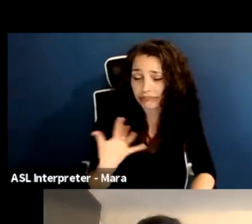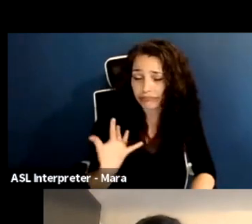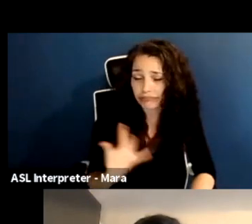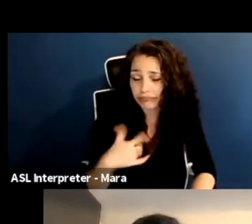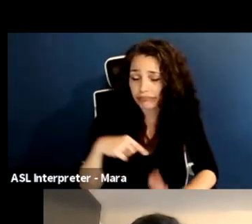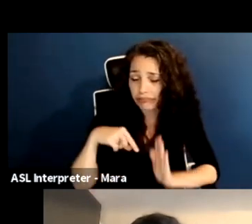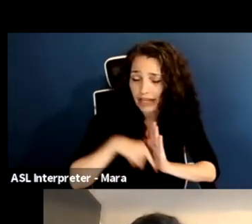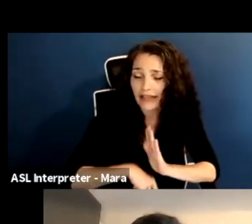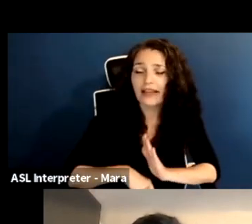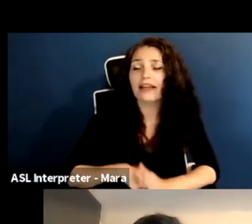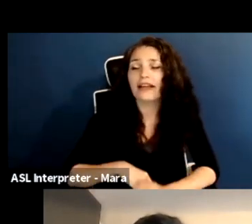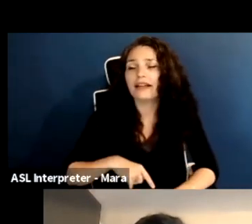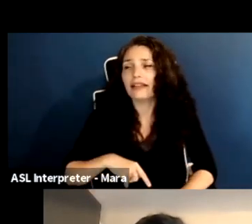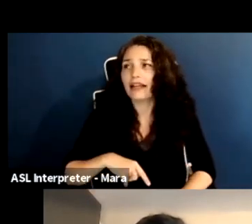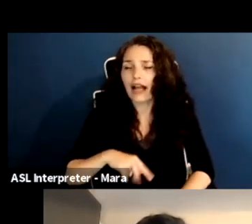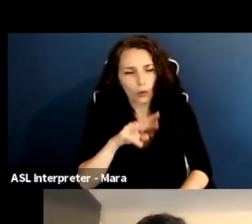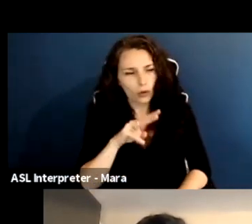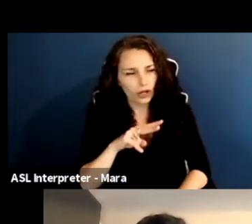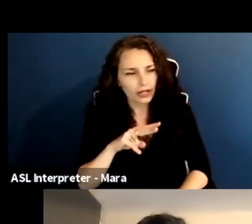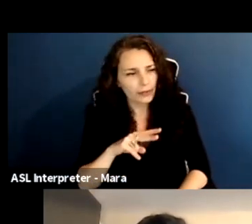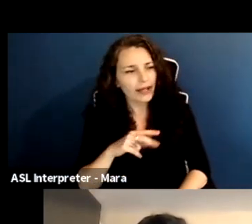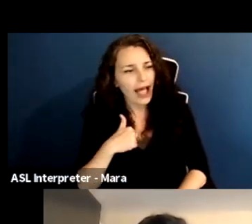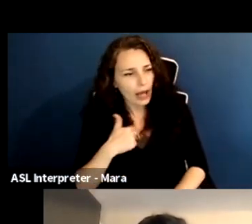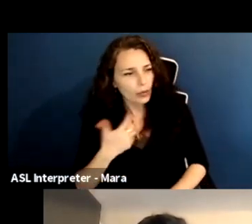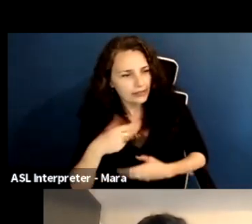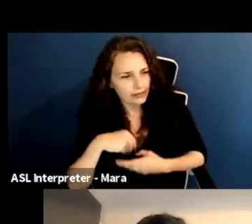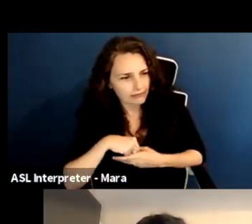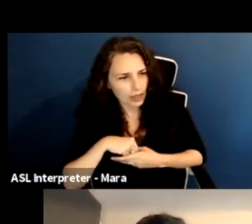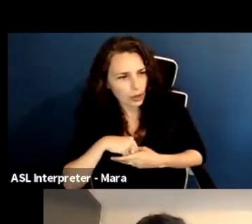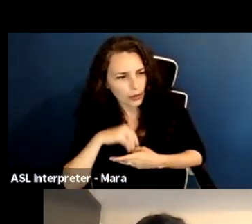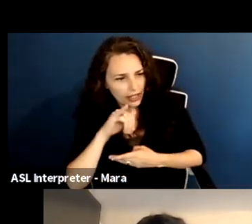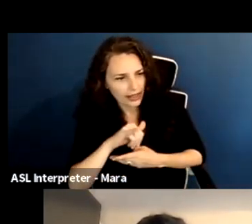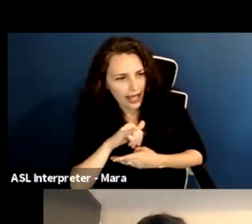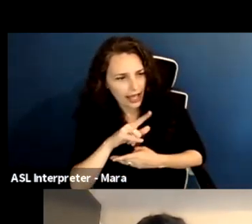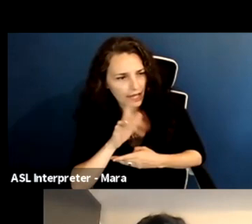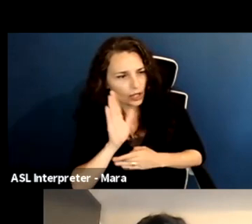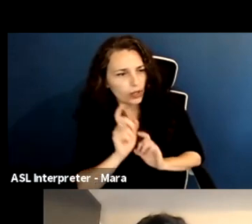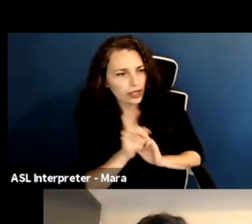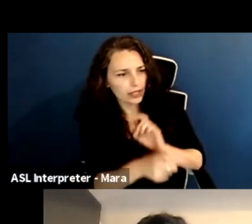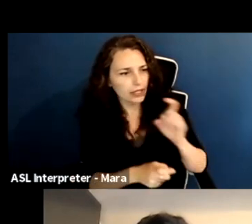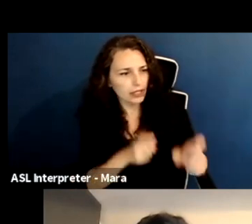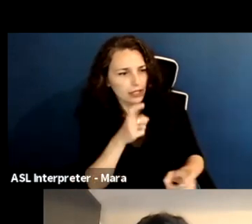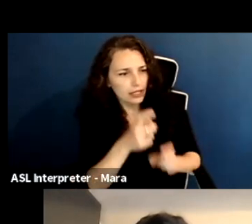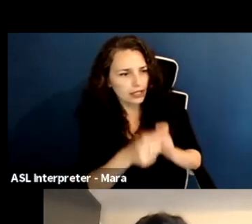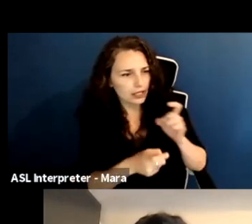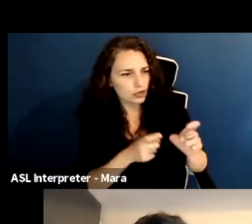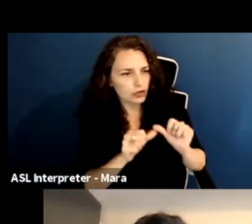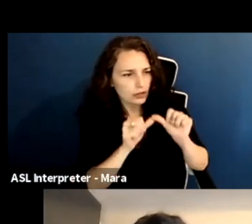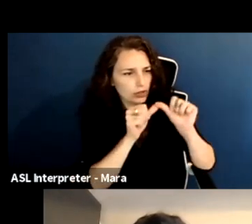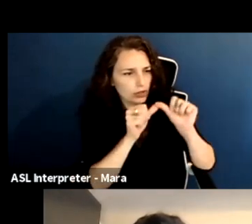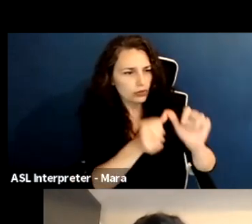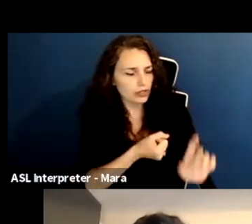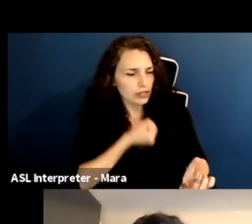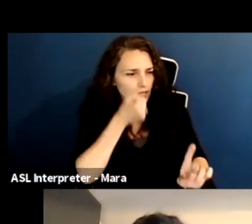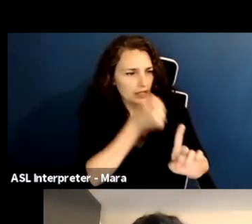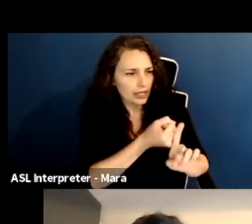that I've been a part of does contribute to the impact and that the women here are having, so.